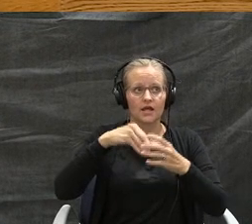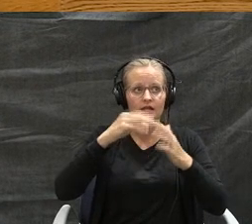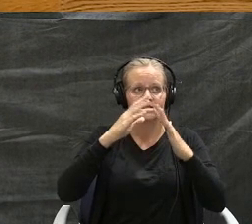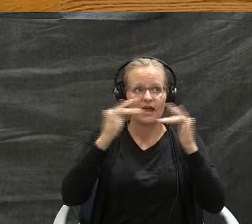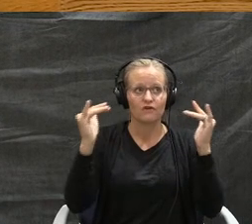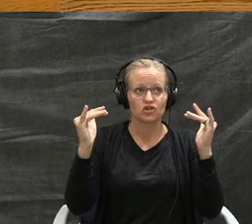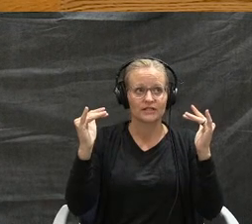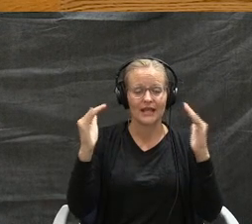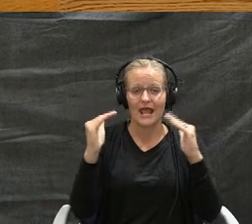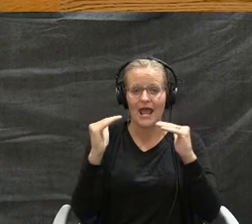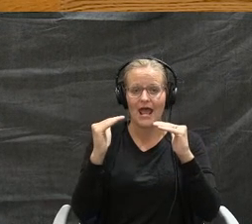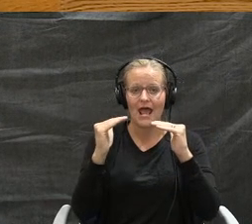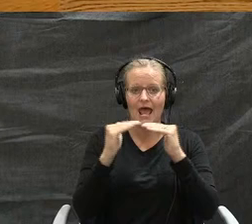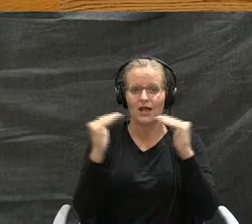about gold too, please?